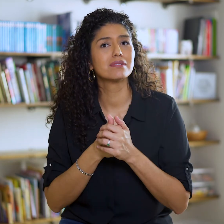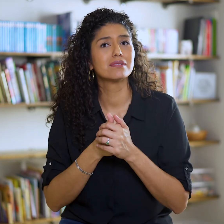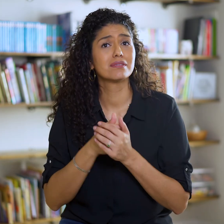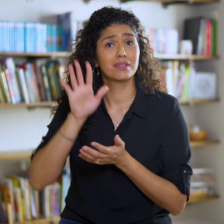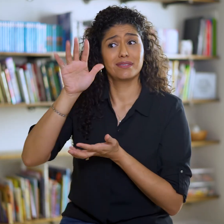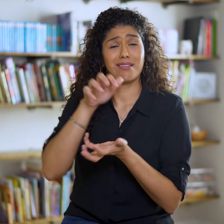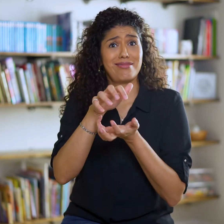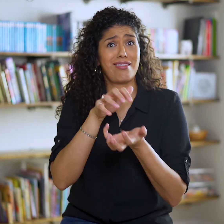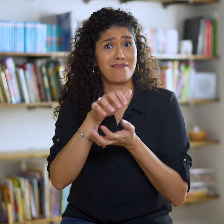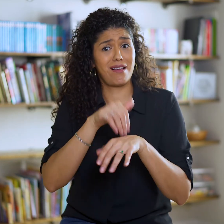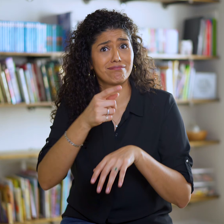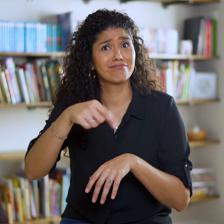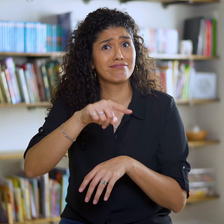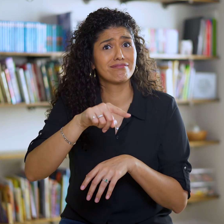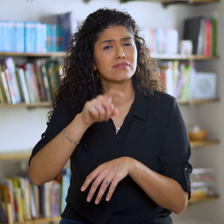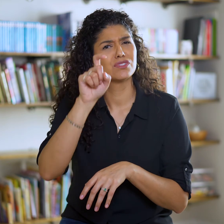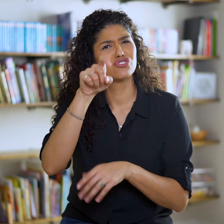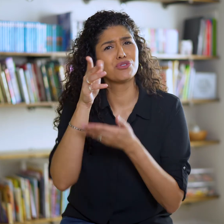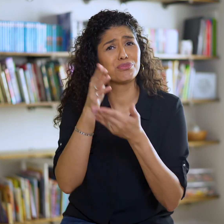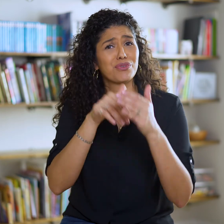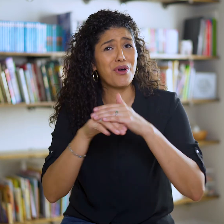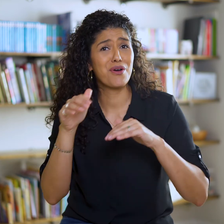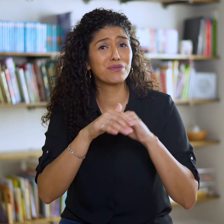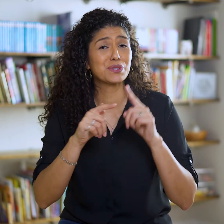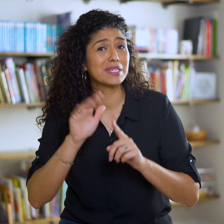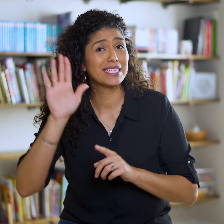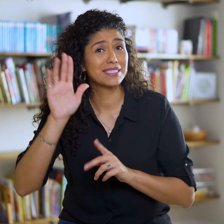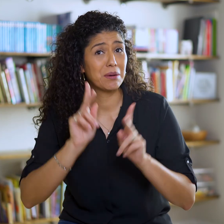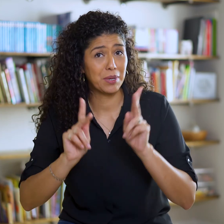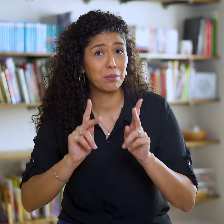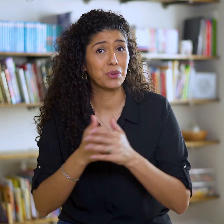His laughter at them should be a comfort to His kids;